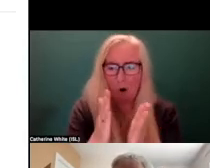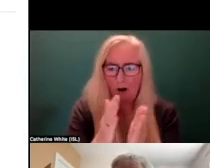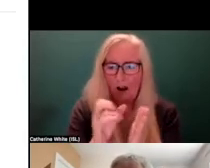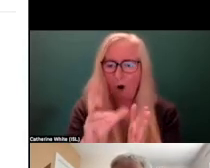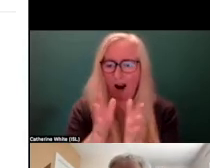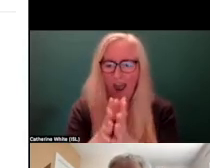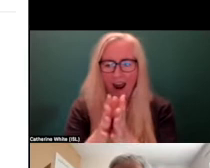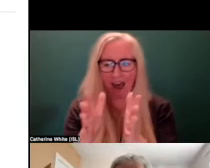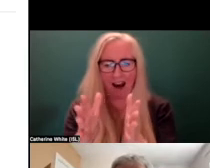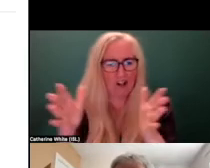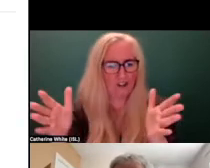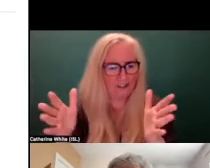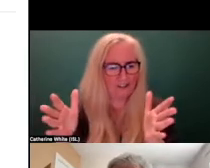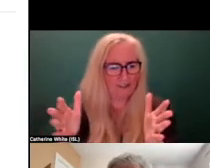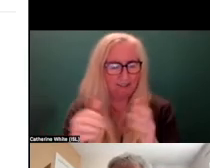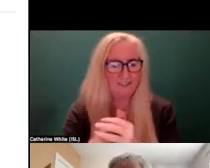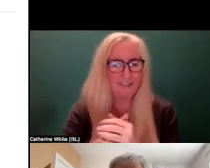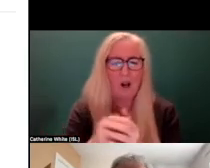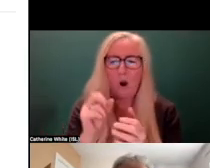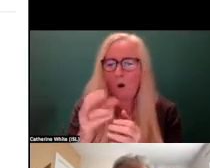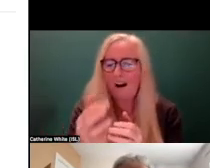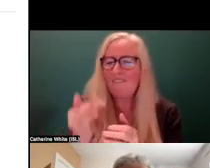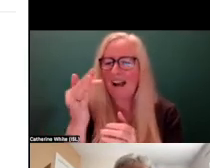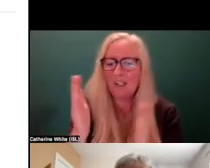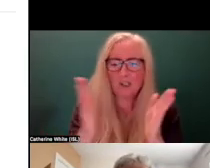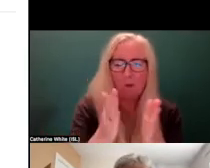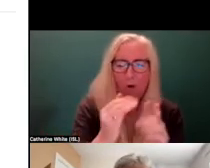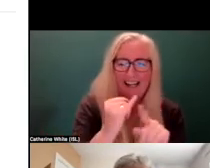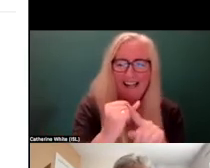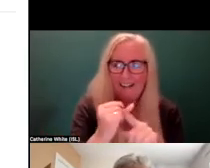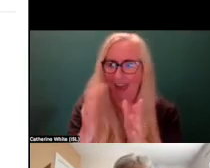scale or large scale or finding small scale within large scale?